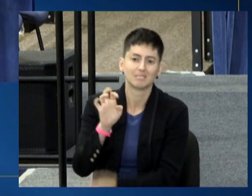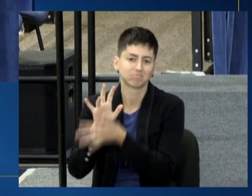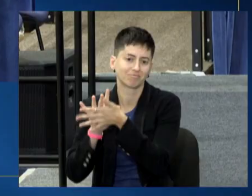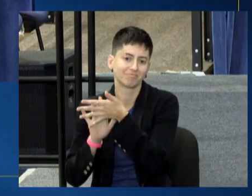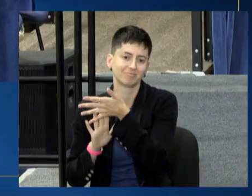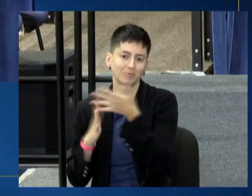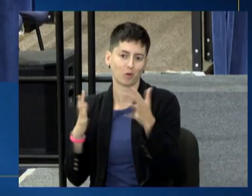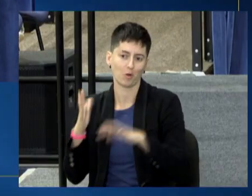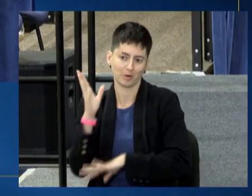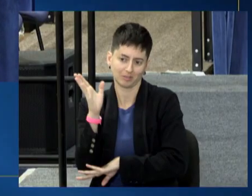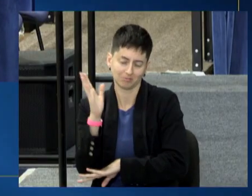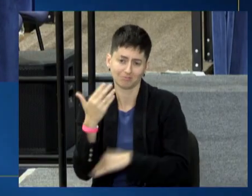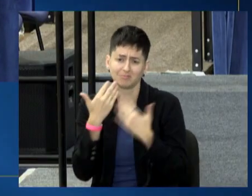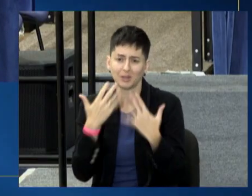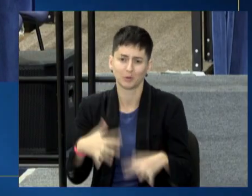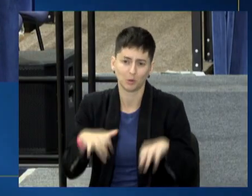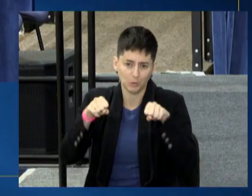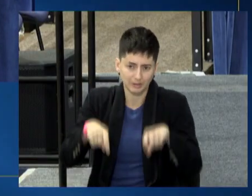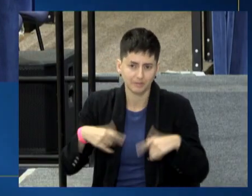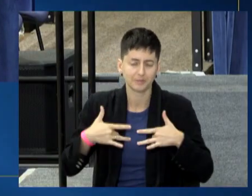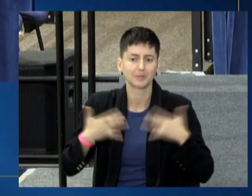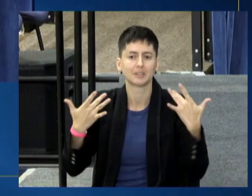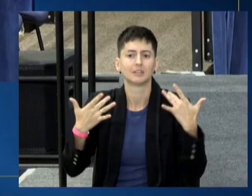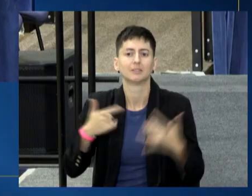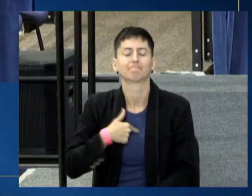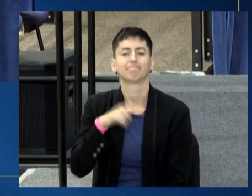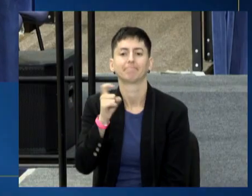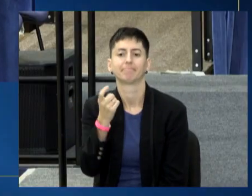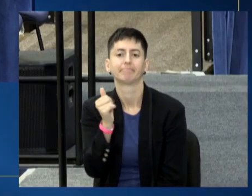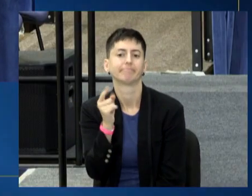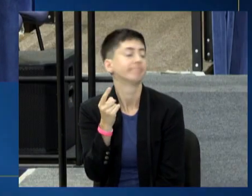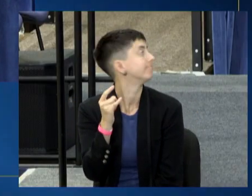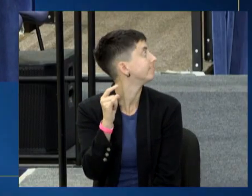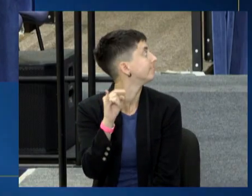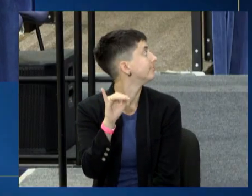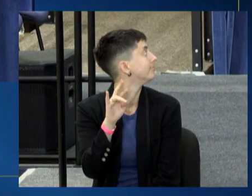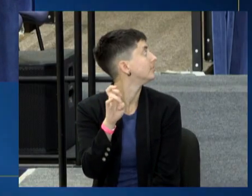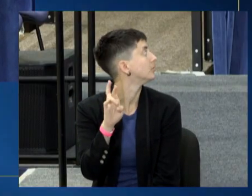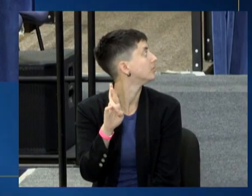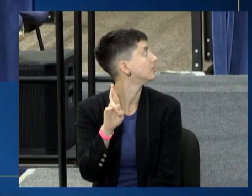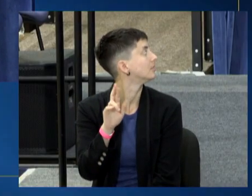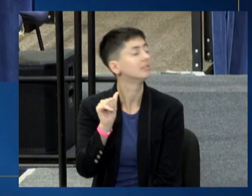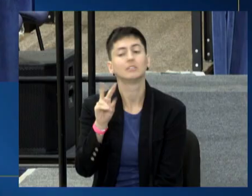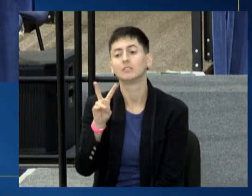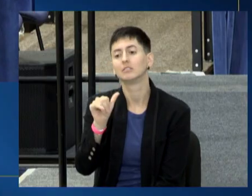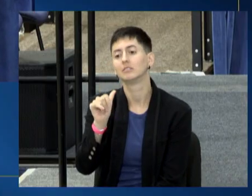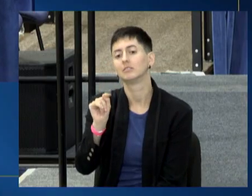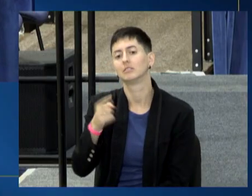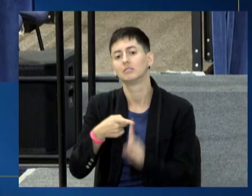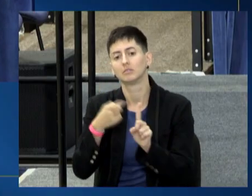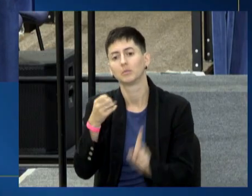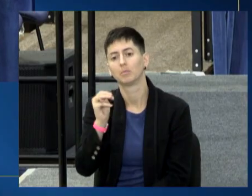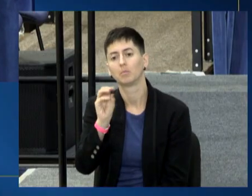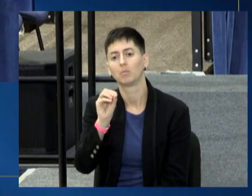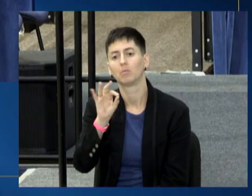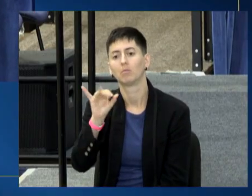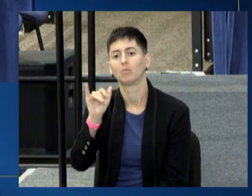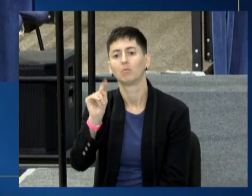this event and for the opportunity. I'm Xavier Avat from Moffitt Cancer Center based out of